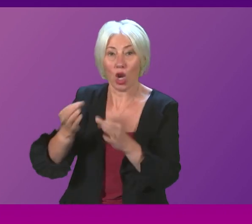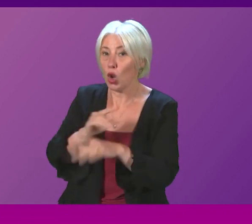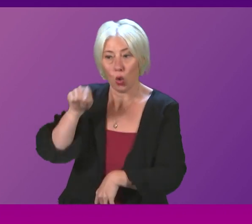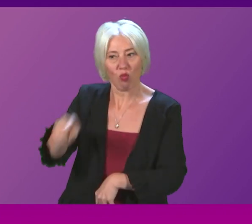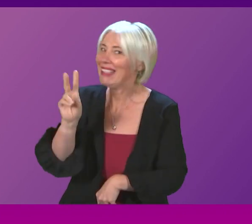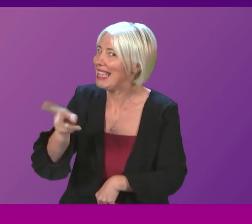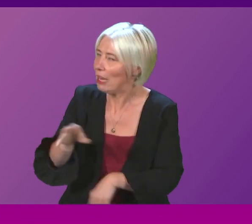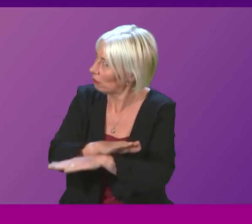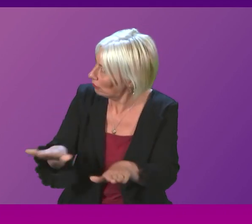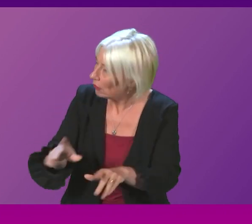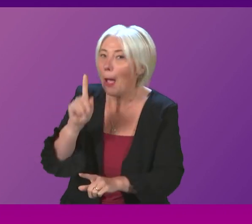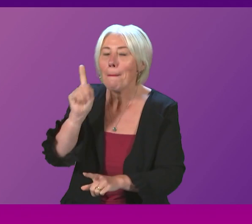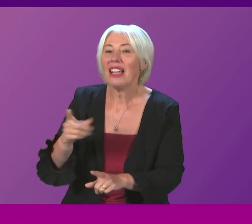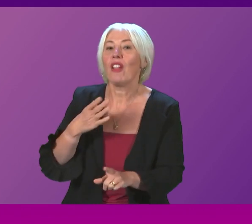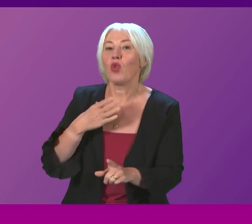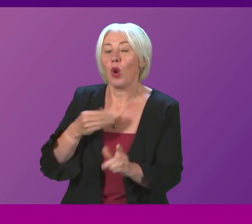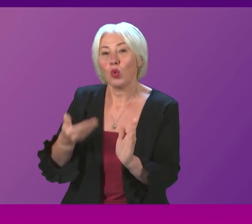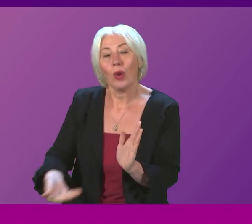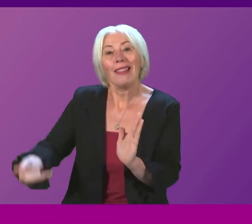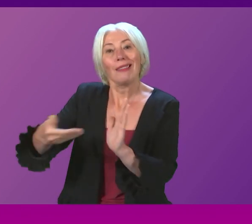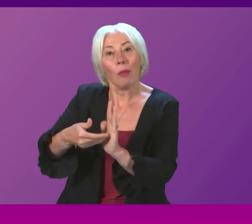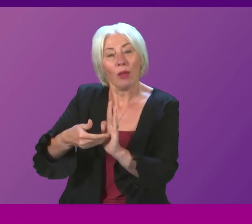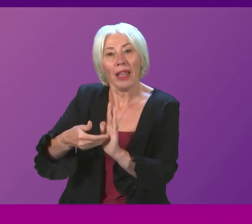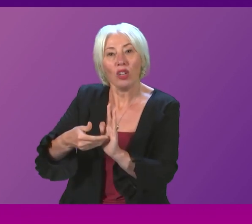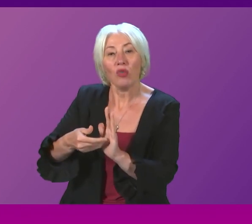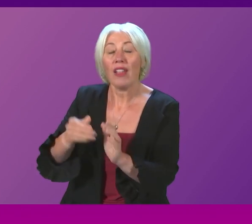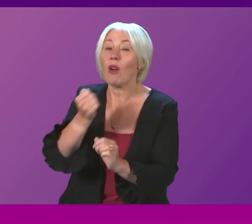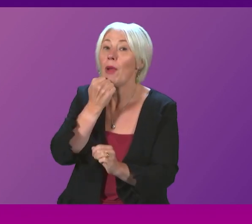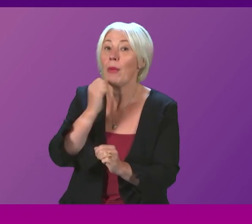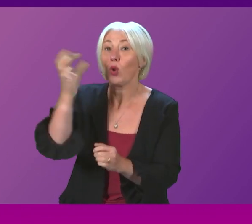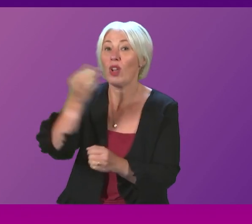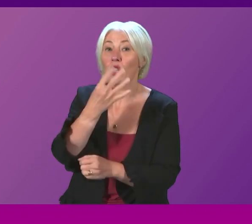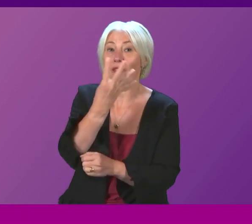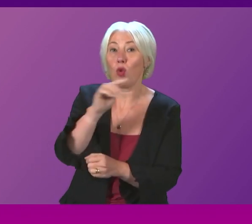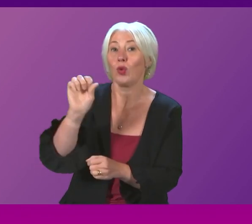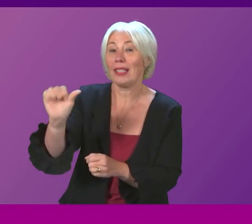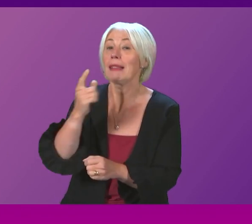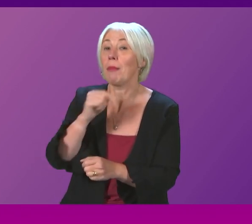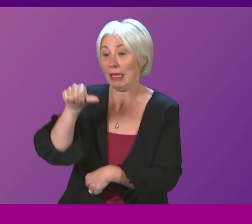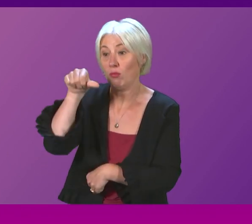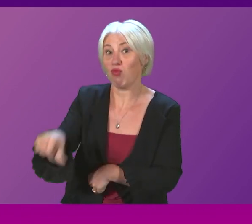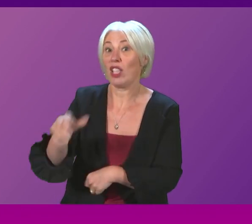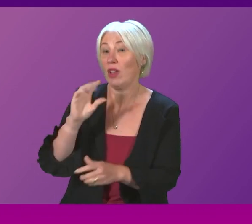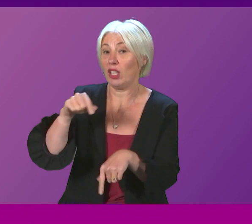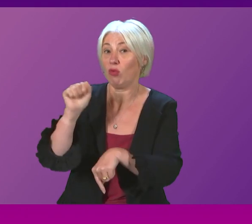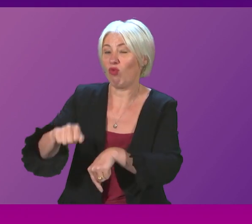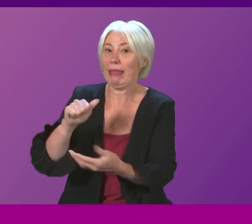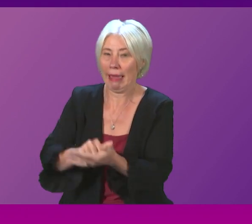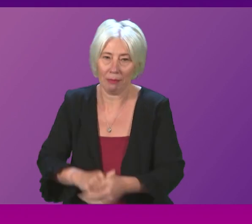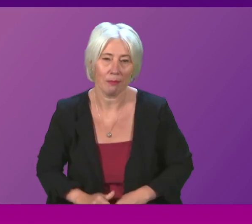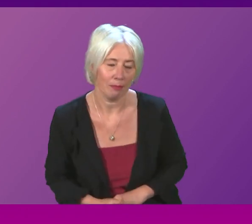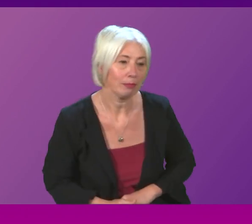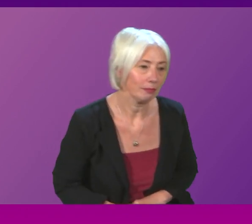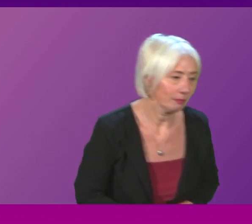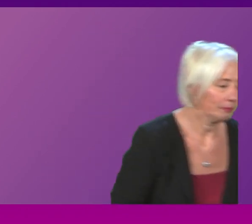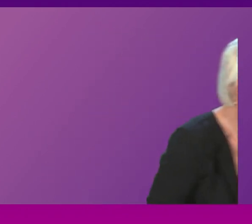However, members who want to ask a supplementary to questions 4 to 6 should please press their